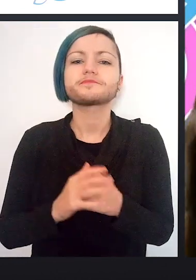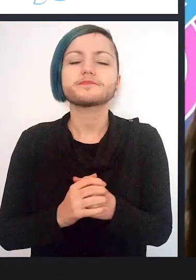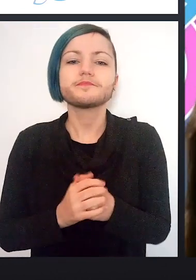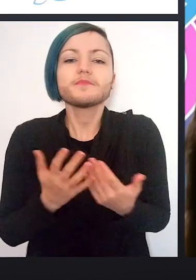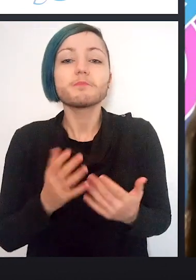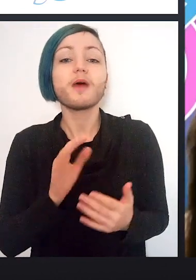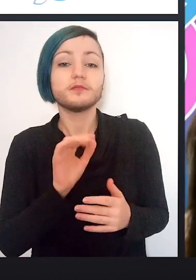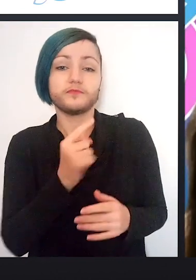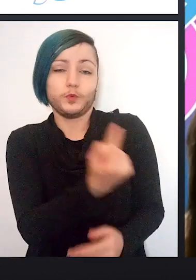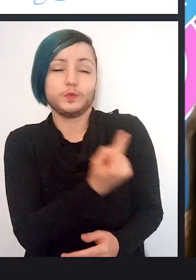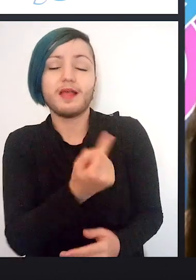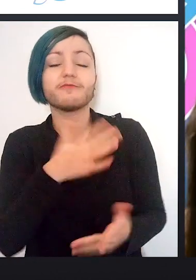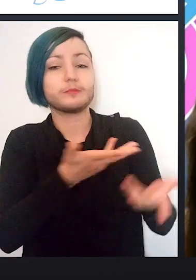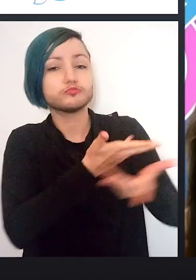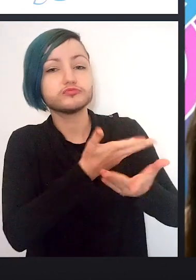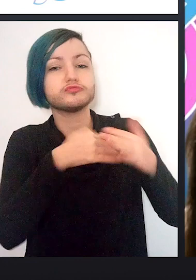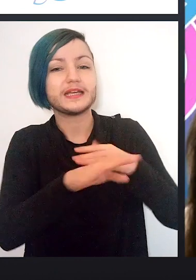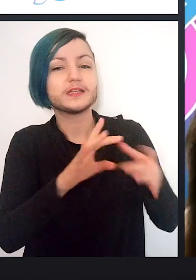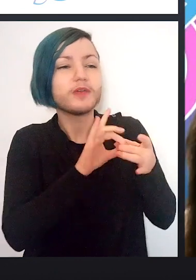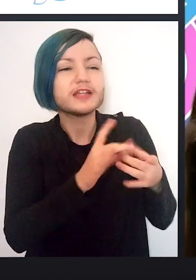you weighed things up and you had those discussions